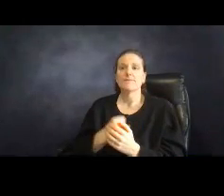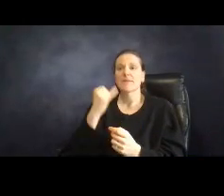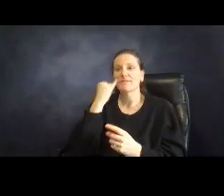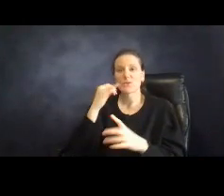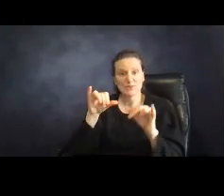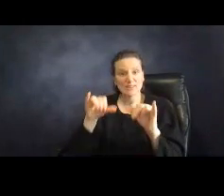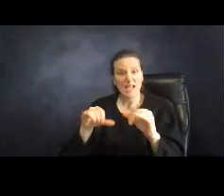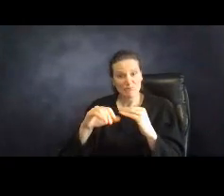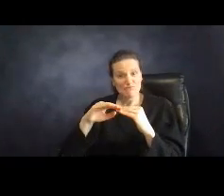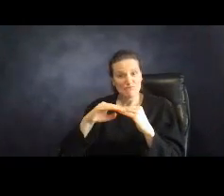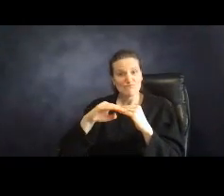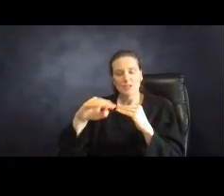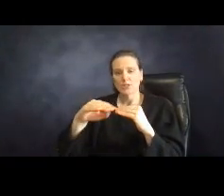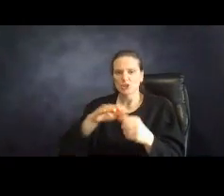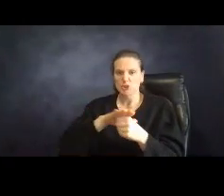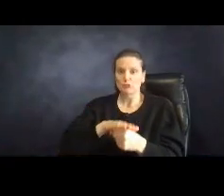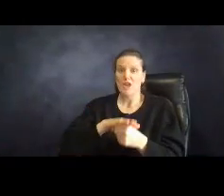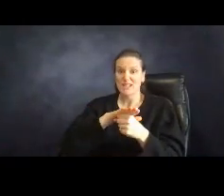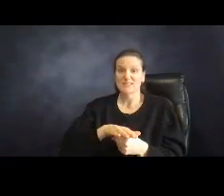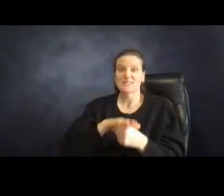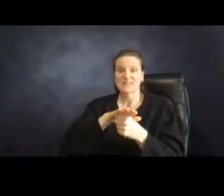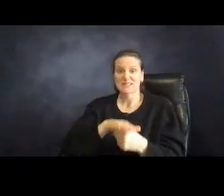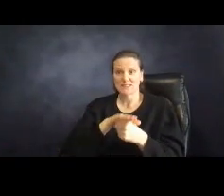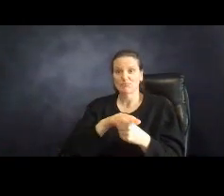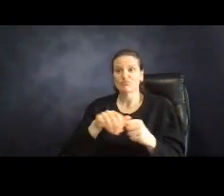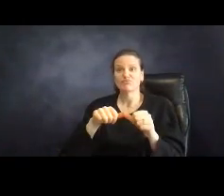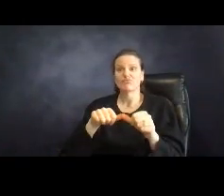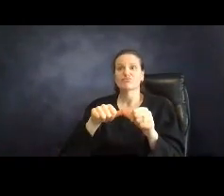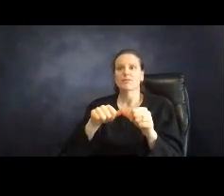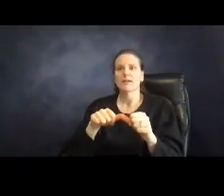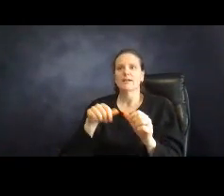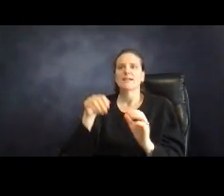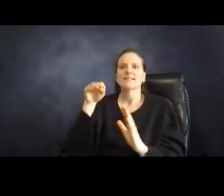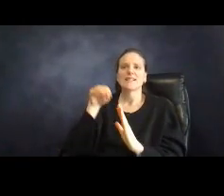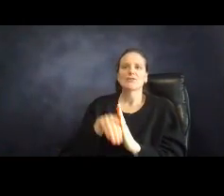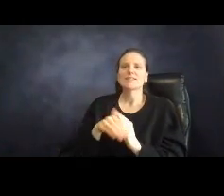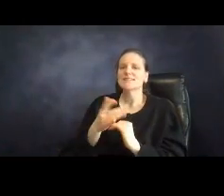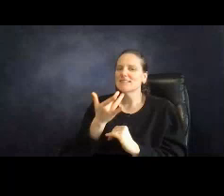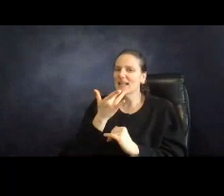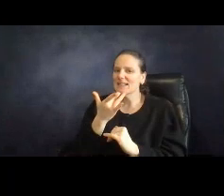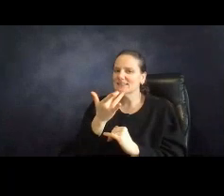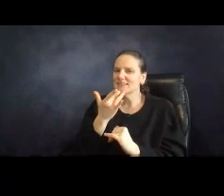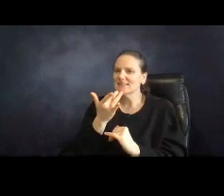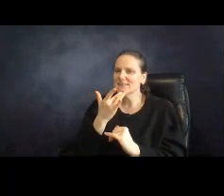of chronic stress, it does decrease your taste perception. It will totally dull it.